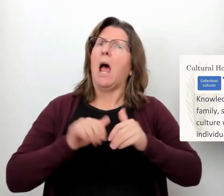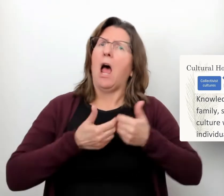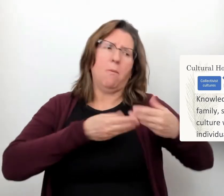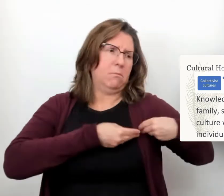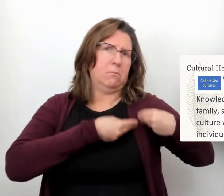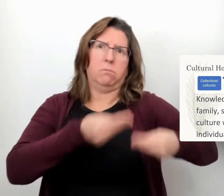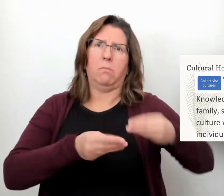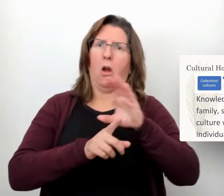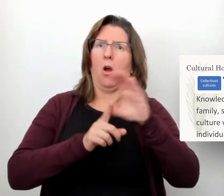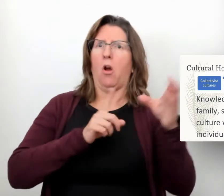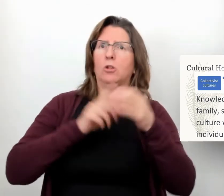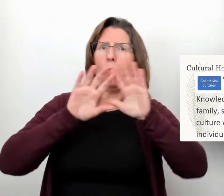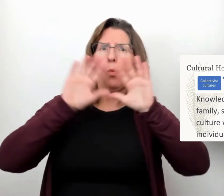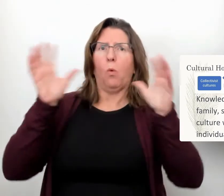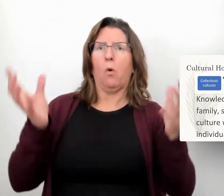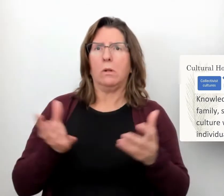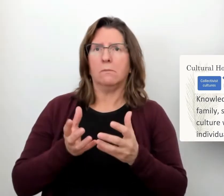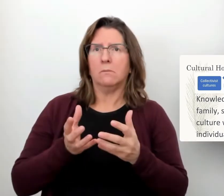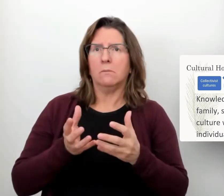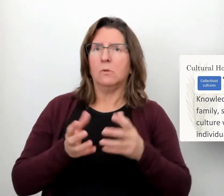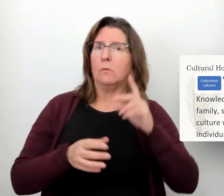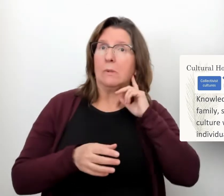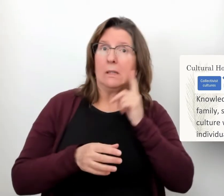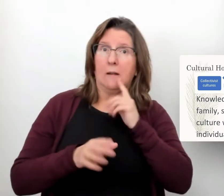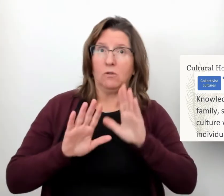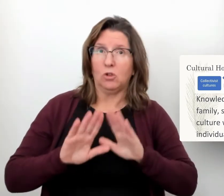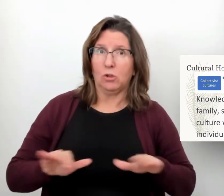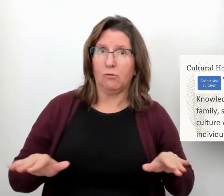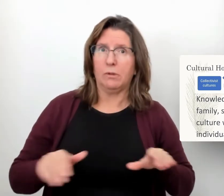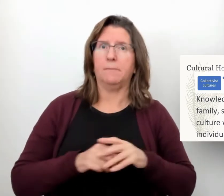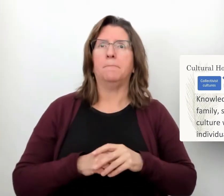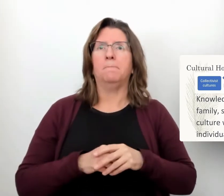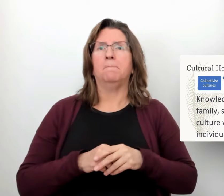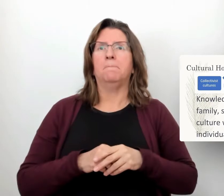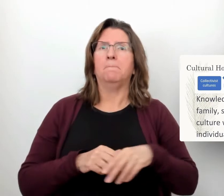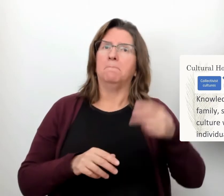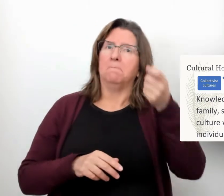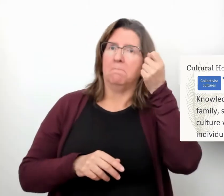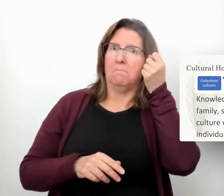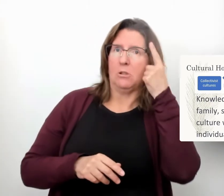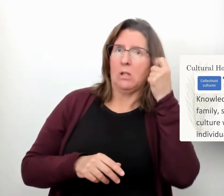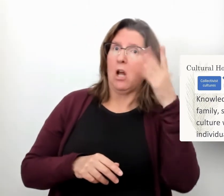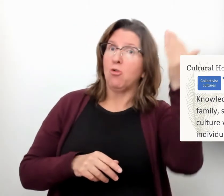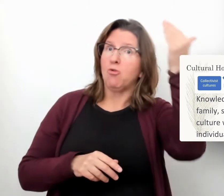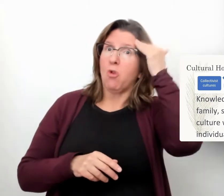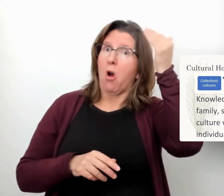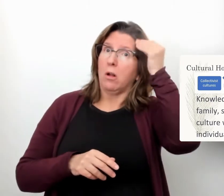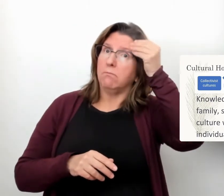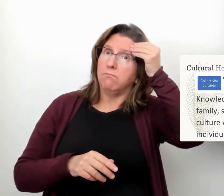How do deaf children get introduced to cultural holism?